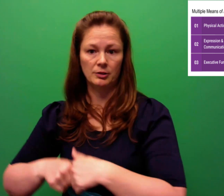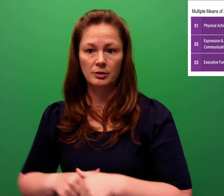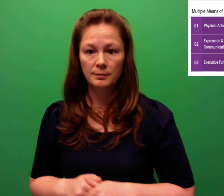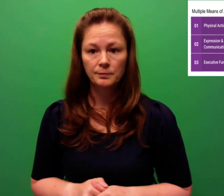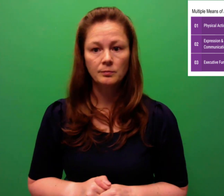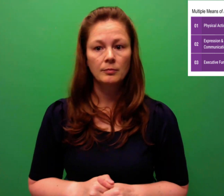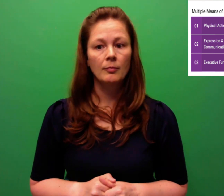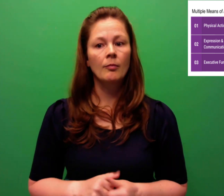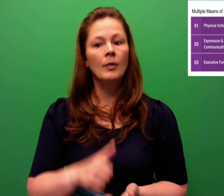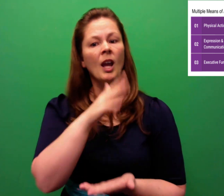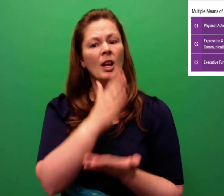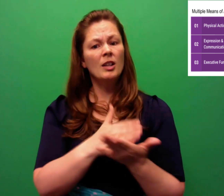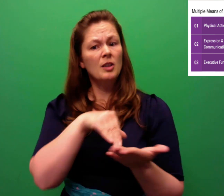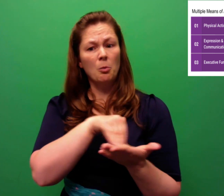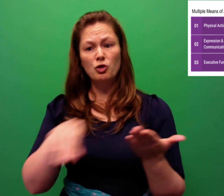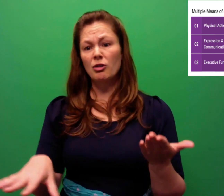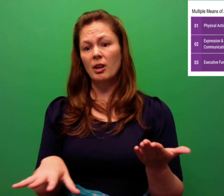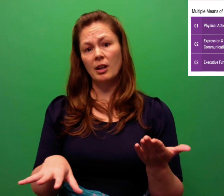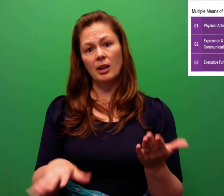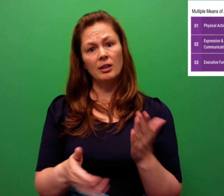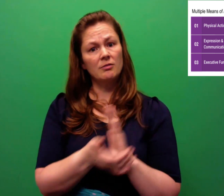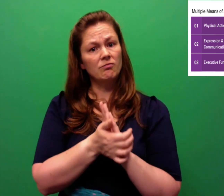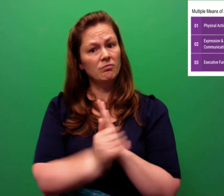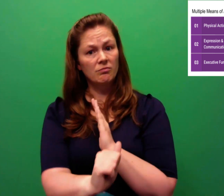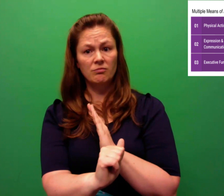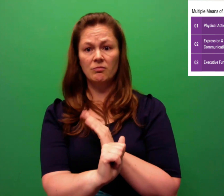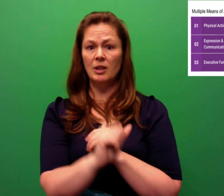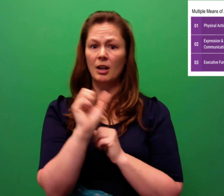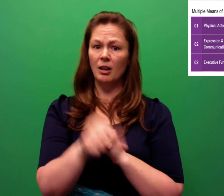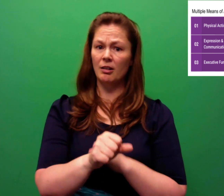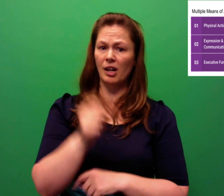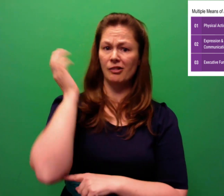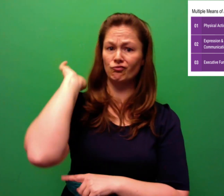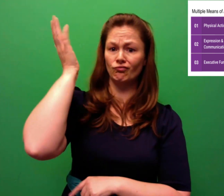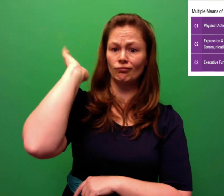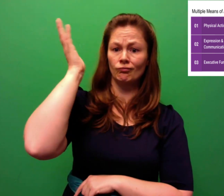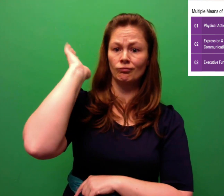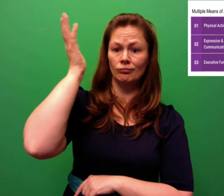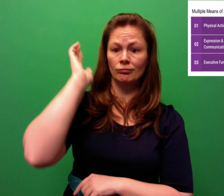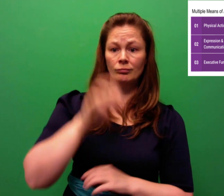doing well on a test challenging. Some students can explain what they know